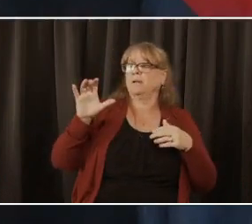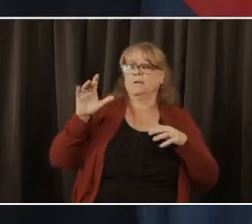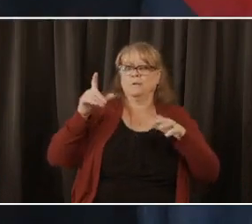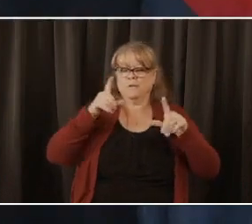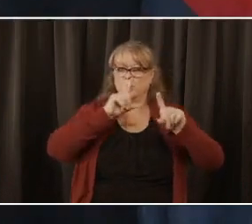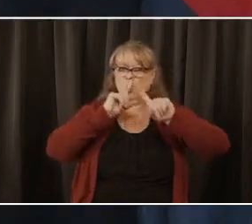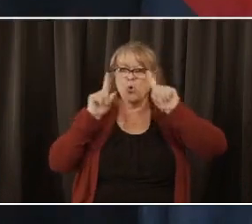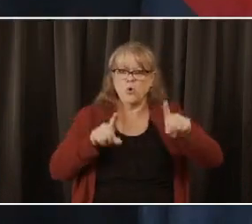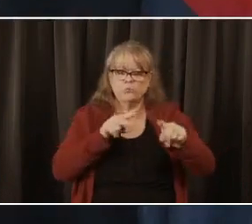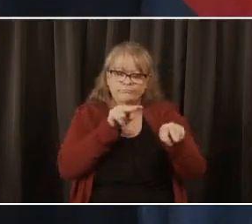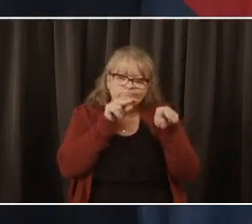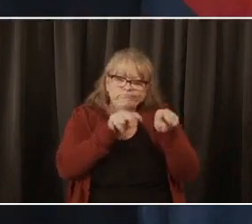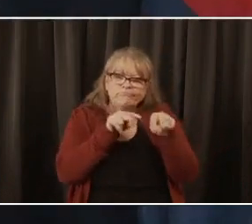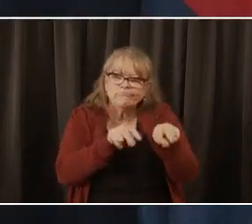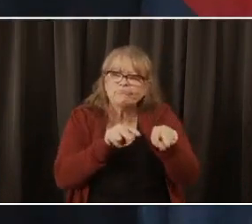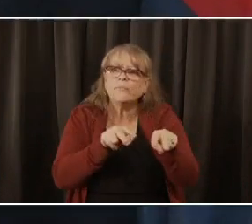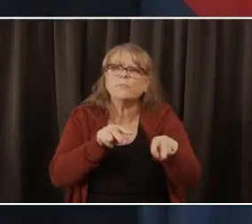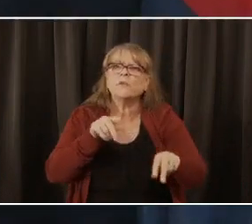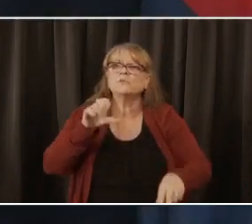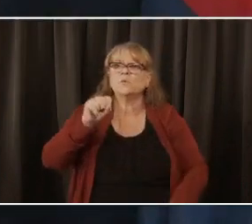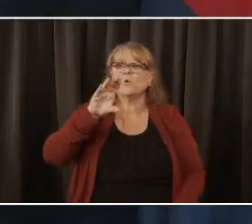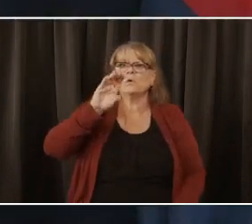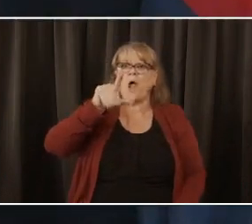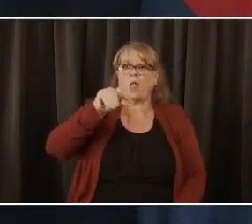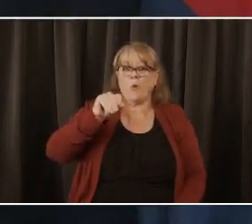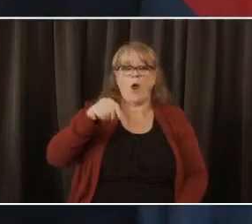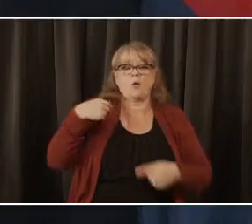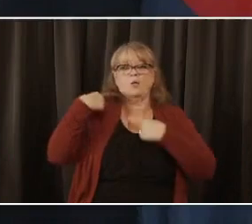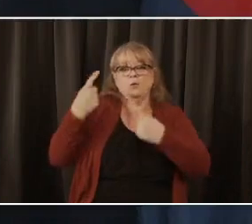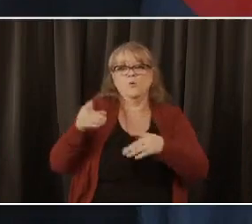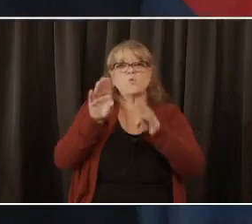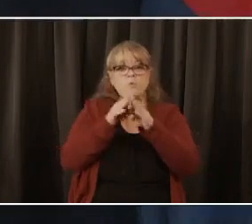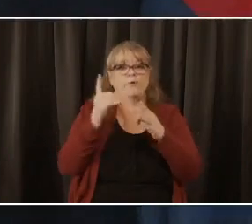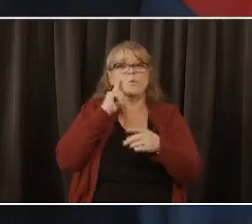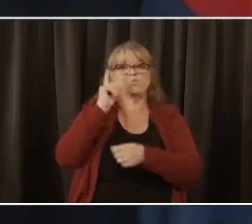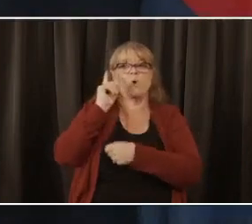activity and earning a living. On April 16 a dial system will evolve from a statewide